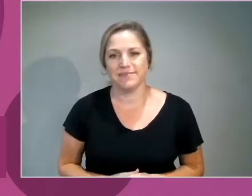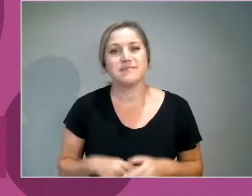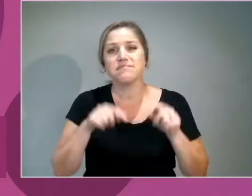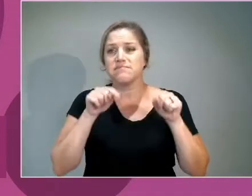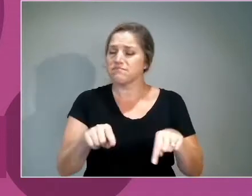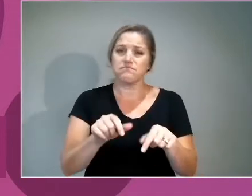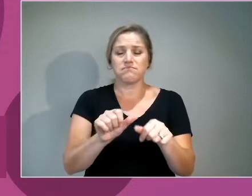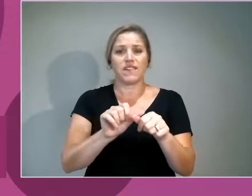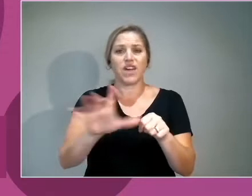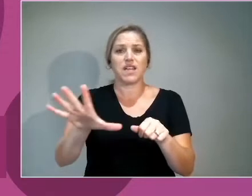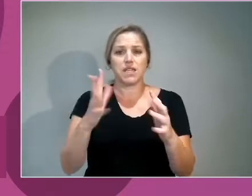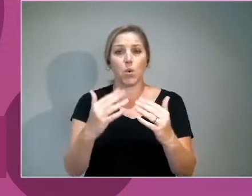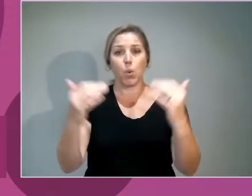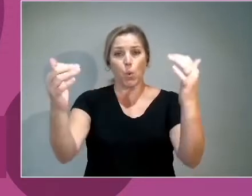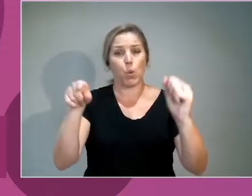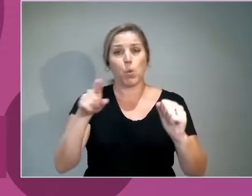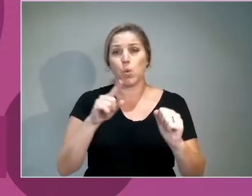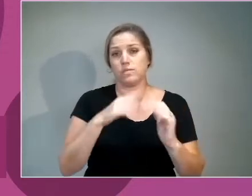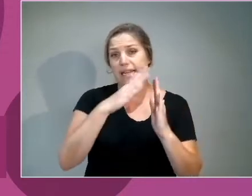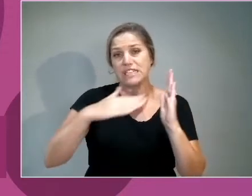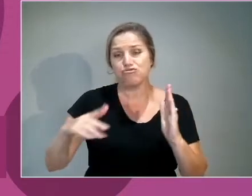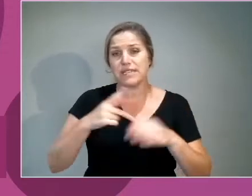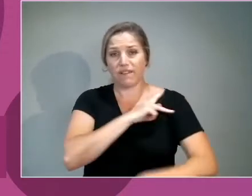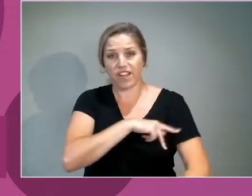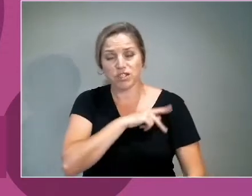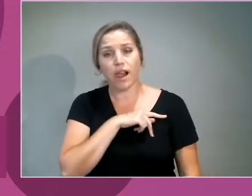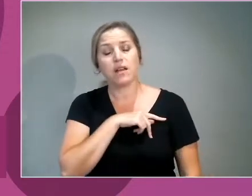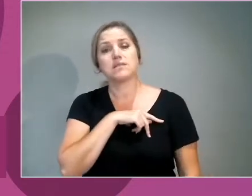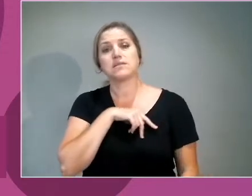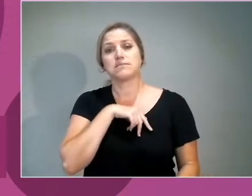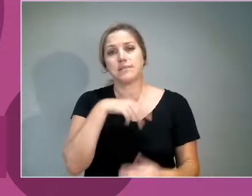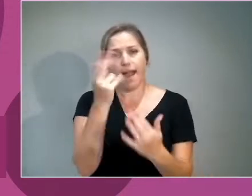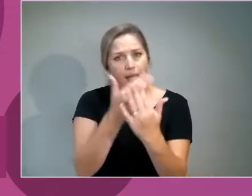industry professionals and artists and you make a positive contribution to our life.